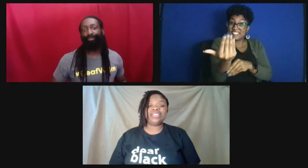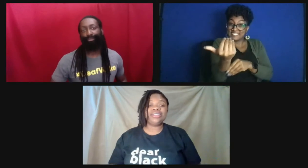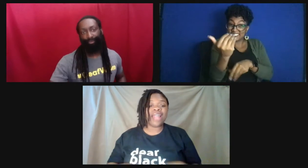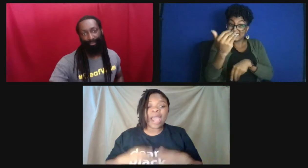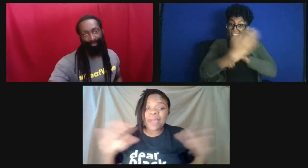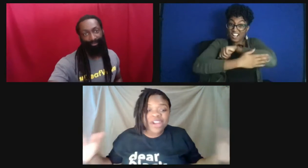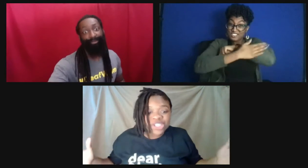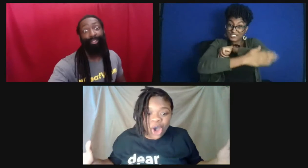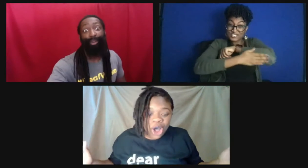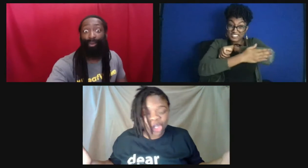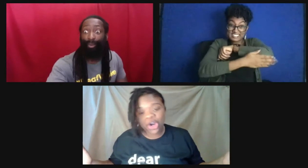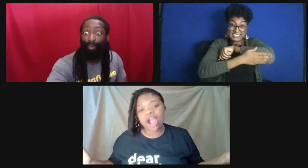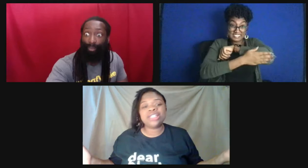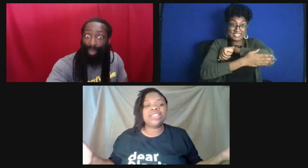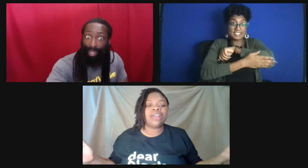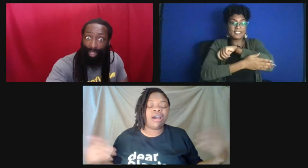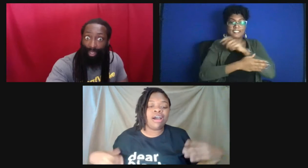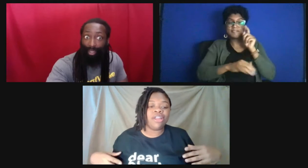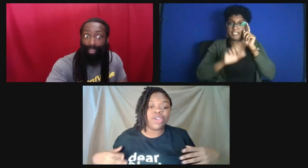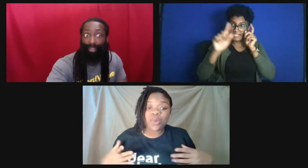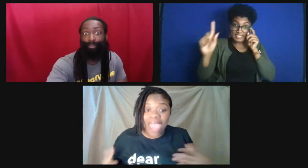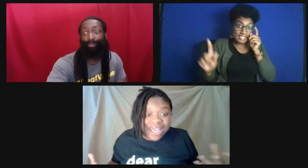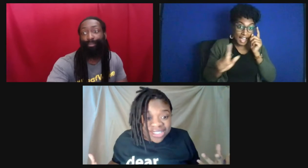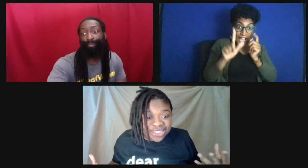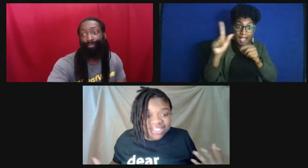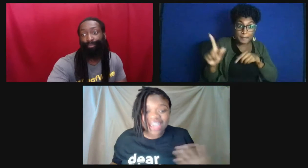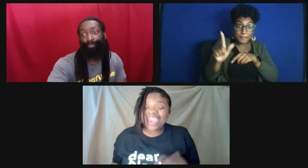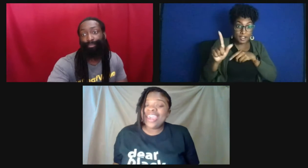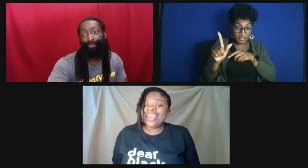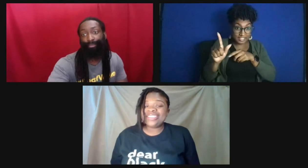It's in libraries all across the US.